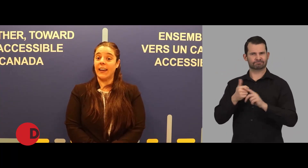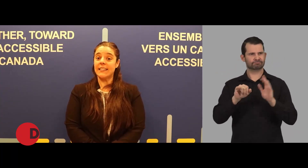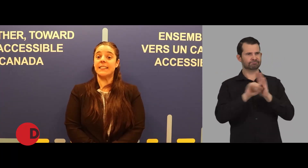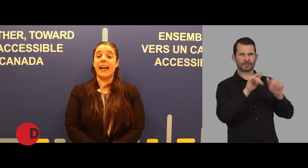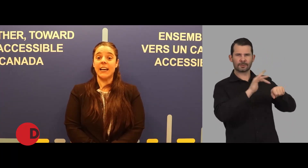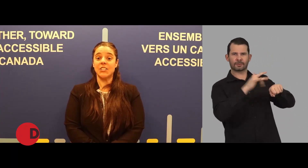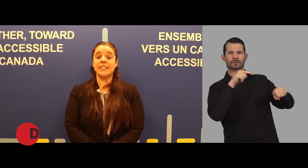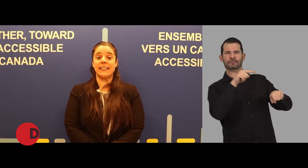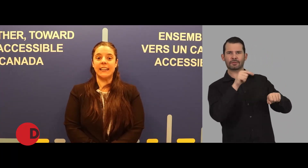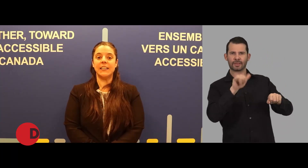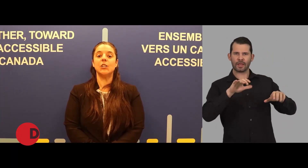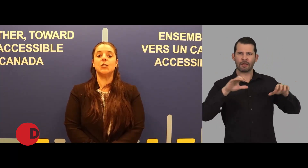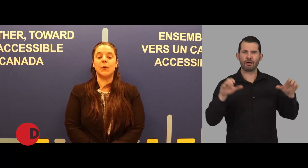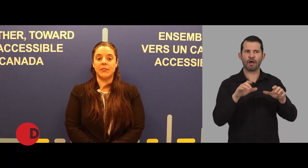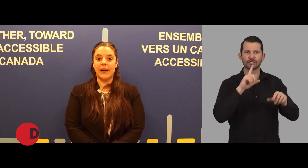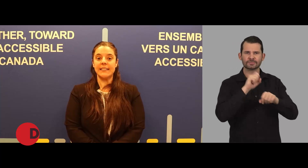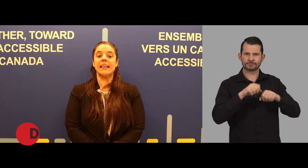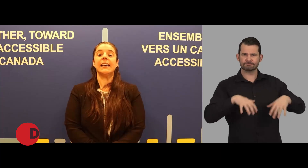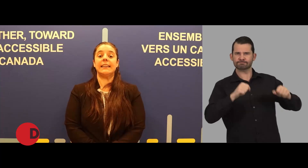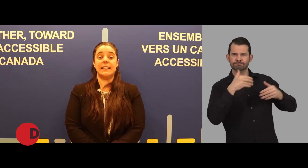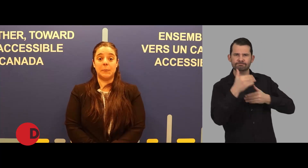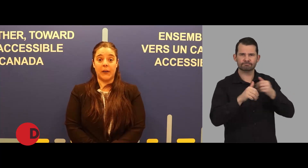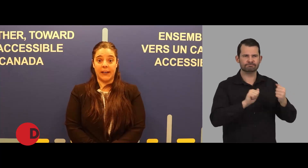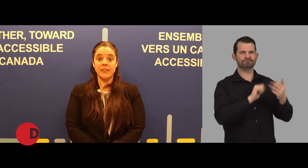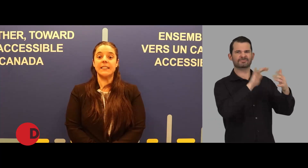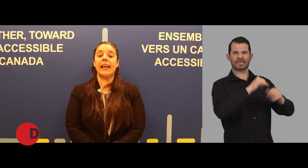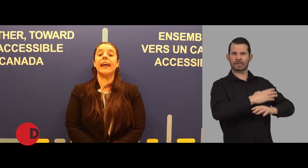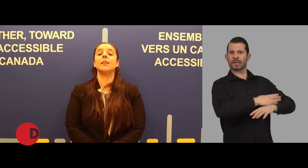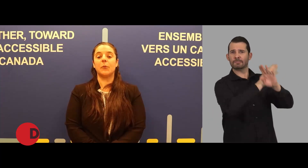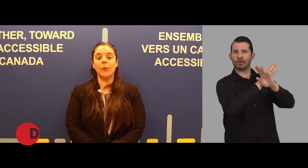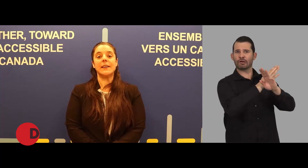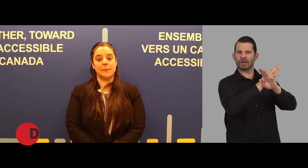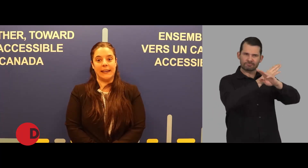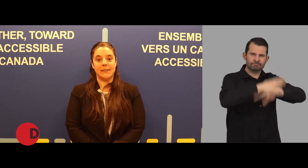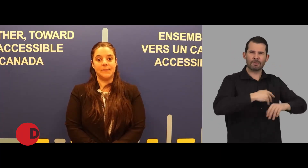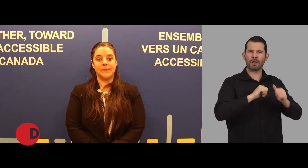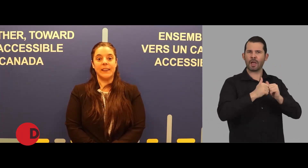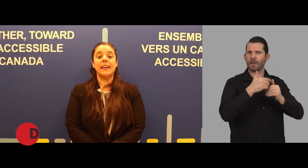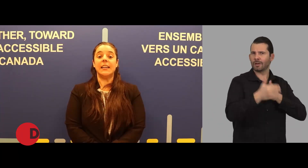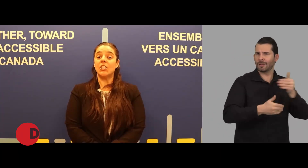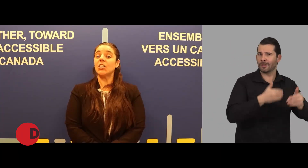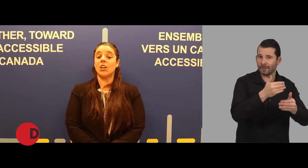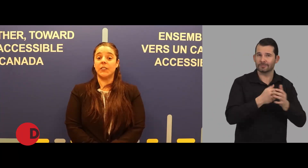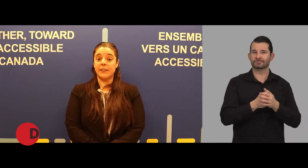It highlights the actions taken to address these barriers and the progress made.